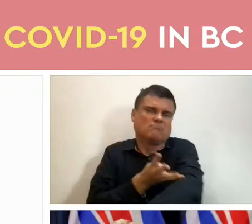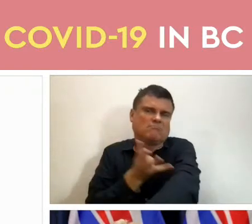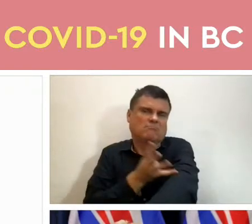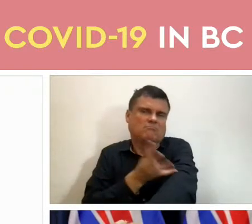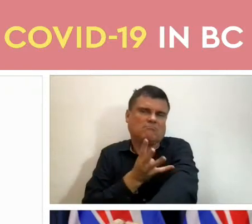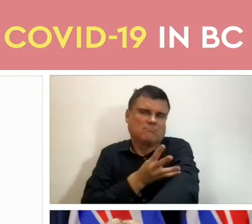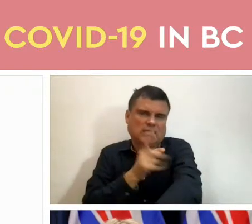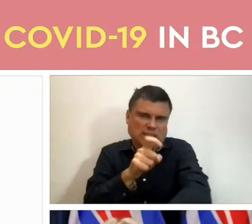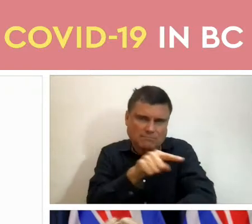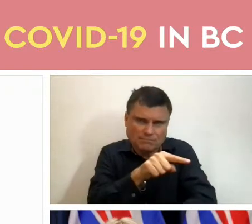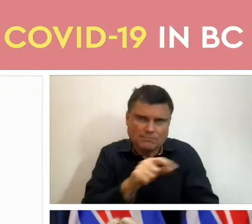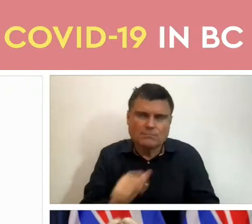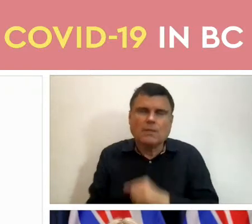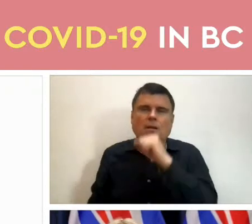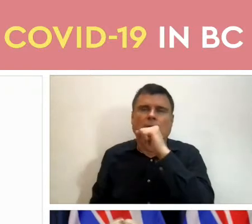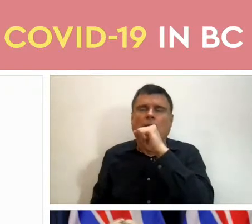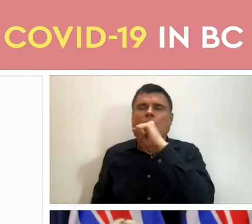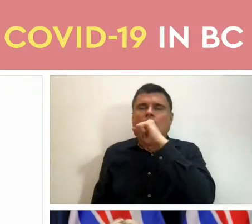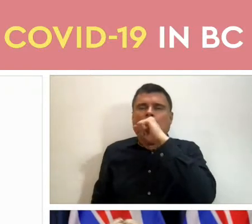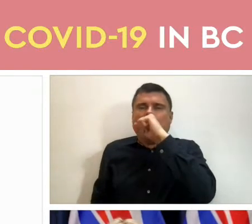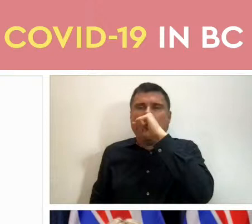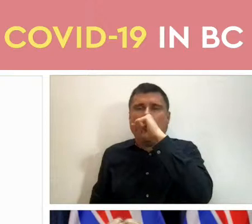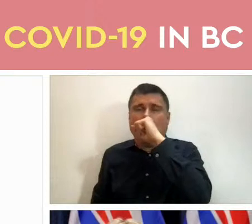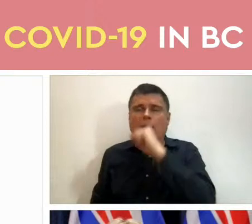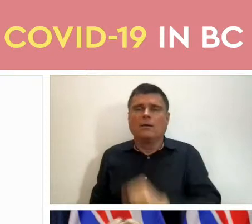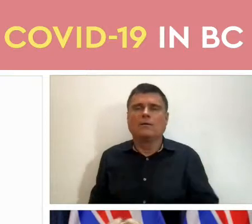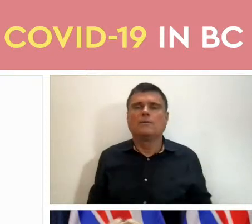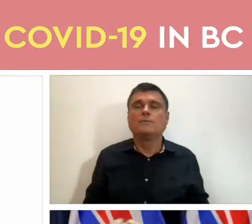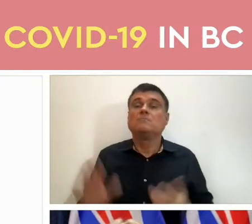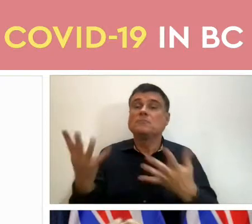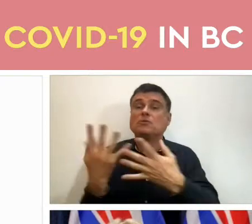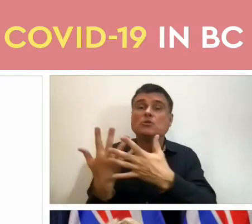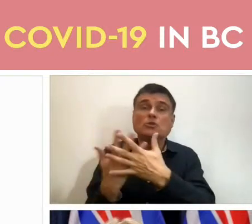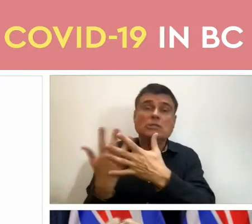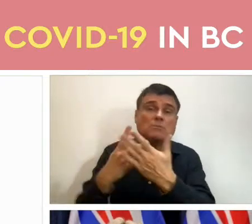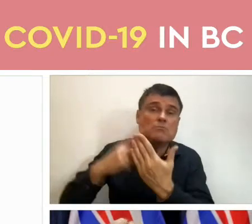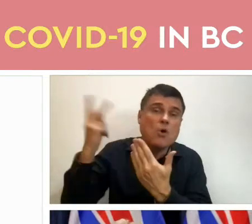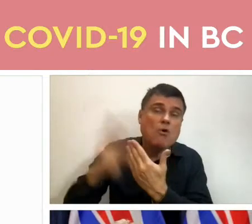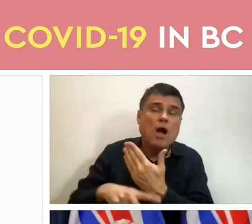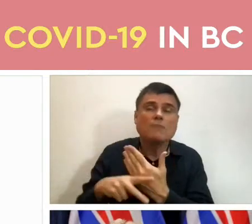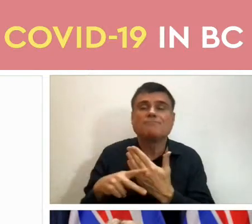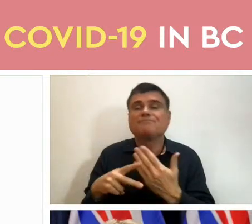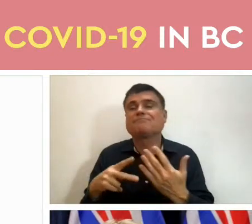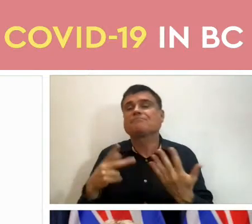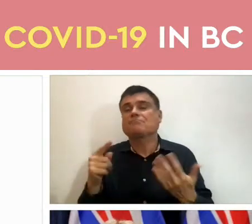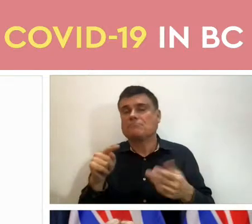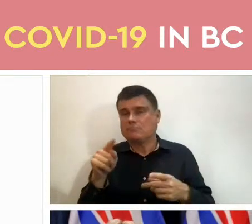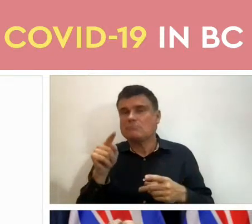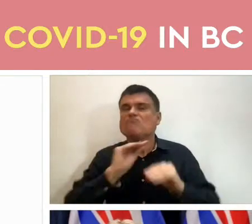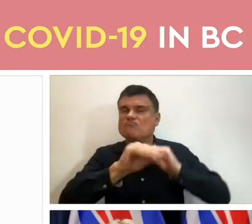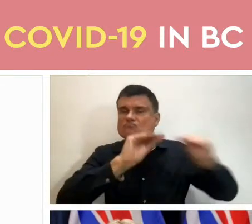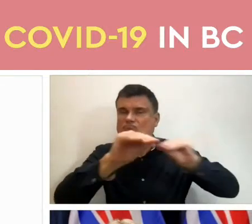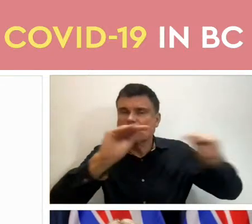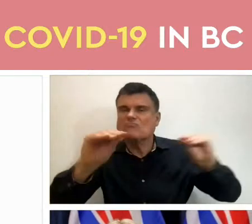point of care screening program and businesses and organizations as we know that this can